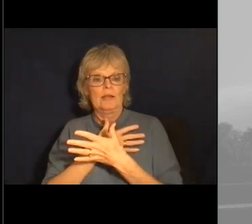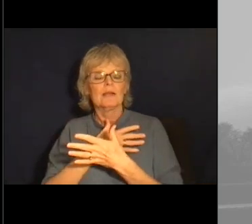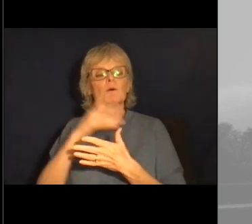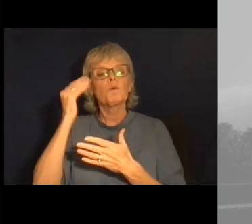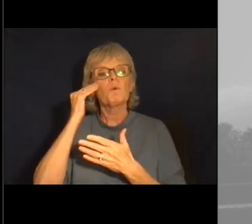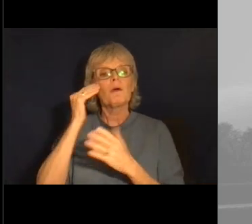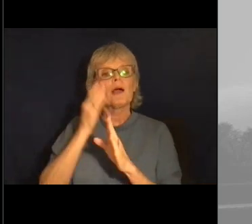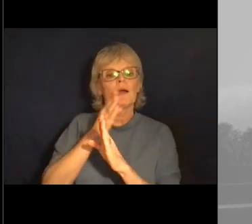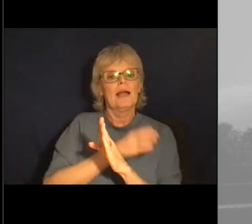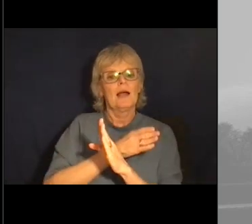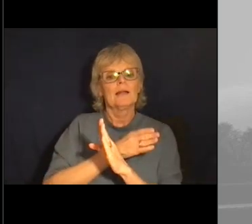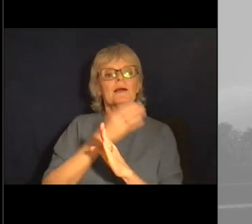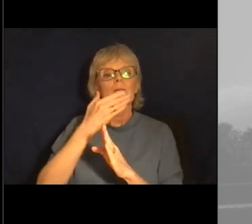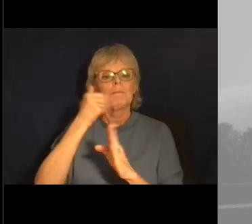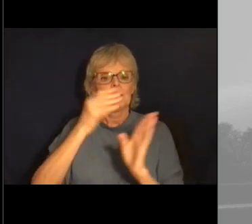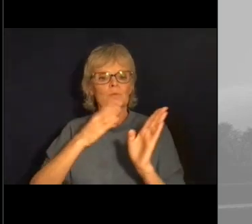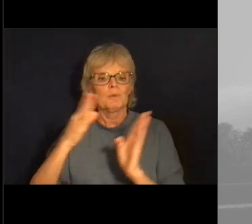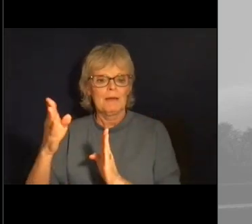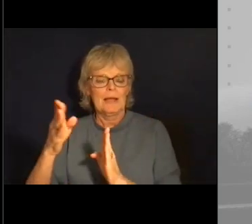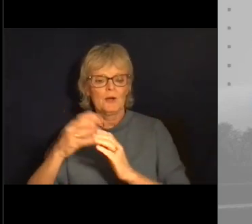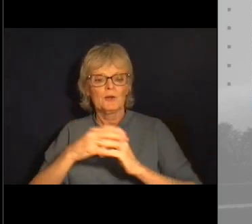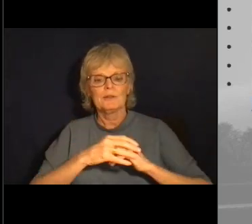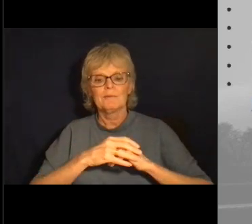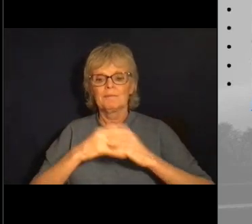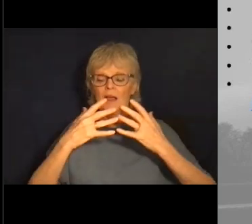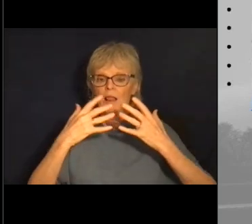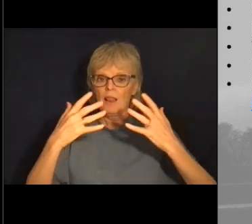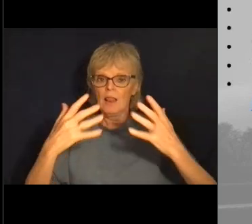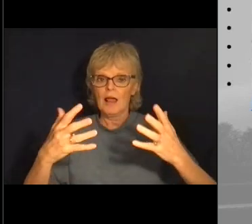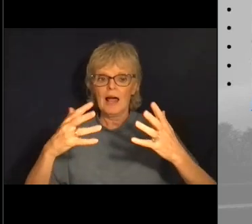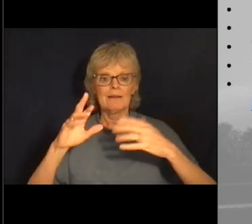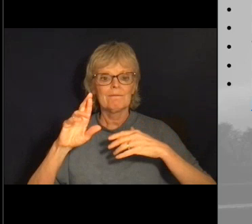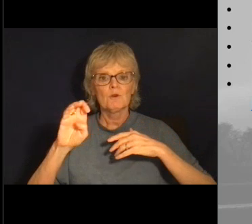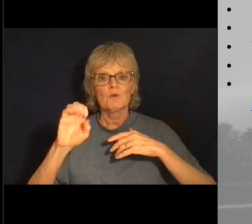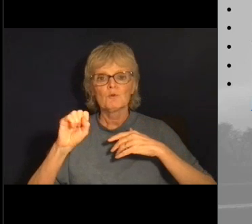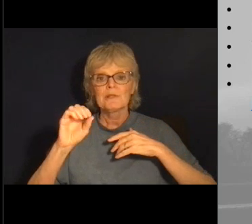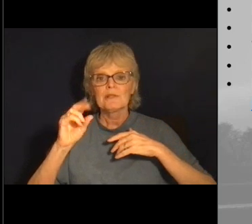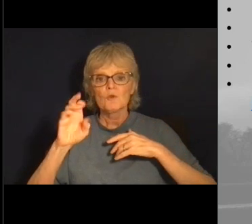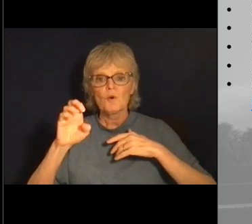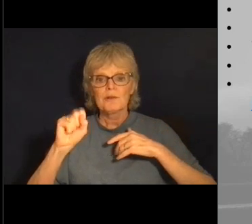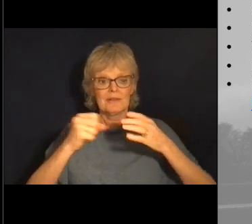and be better prepared for them. And there are tons of resources out there. Here's a list of a few of them.